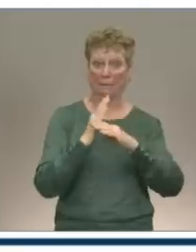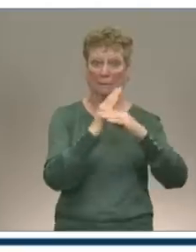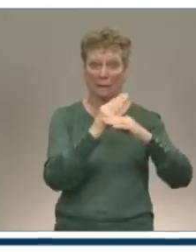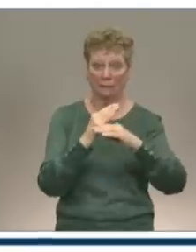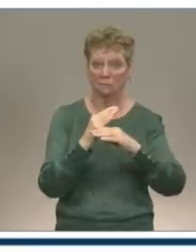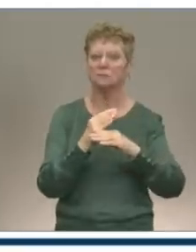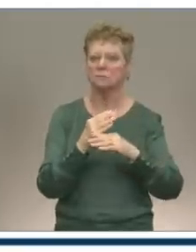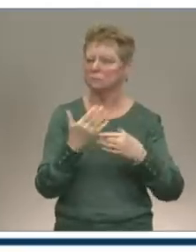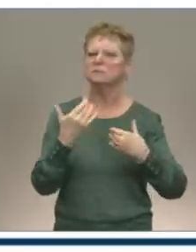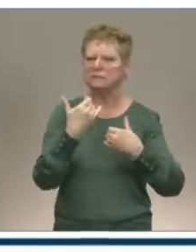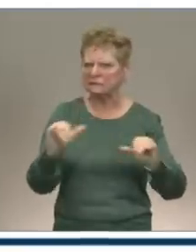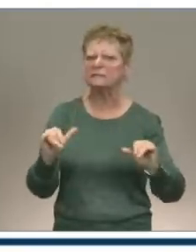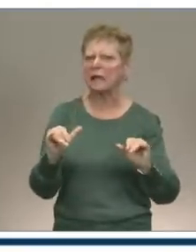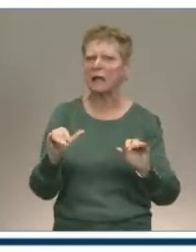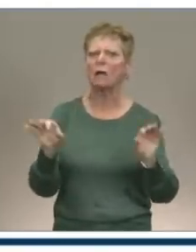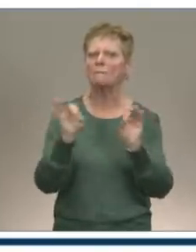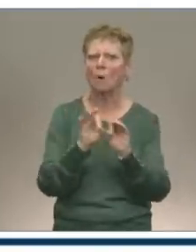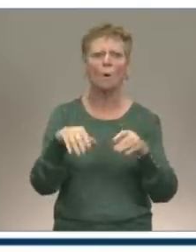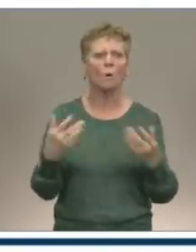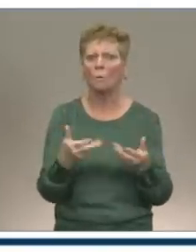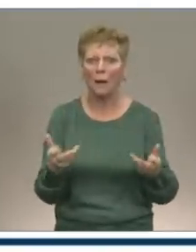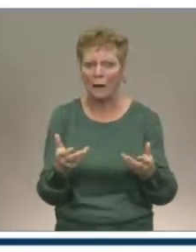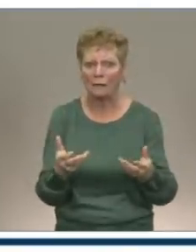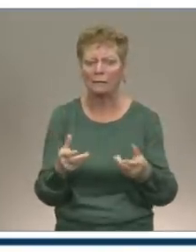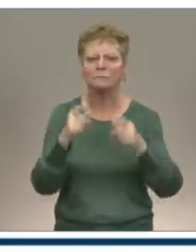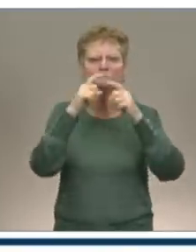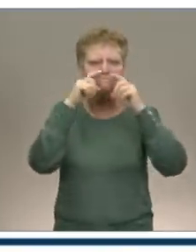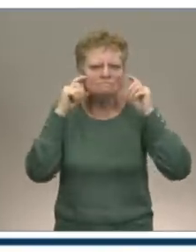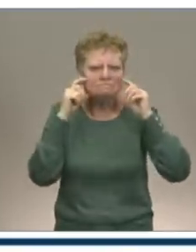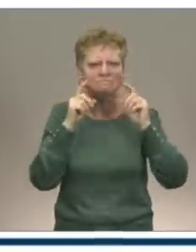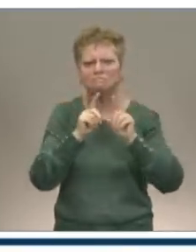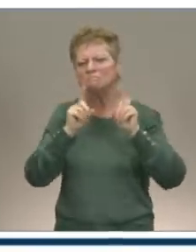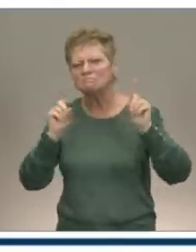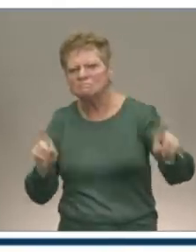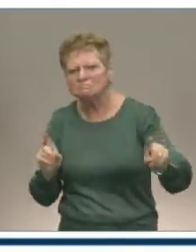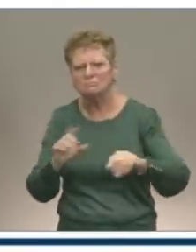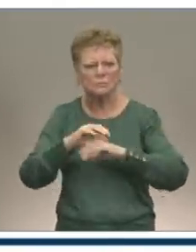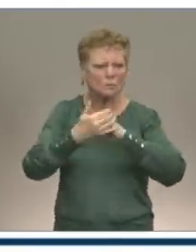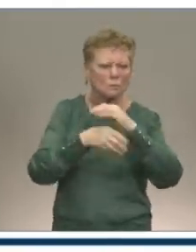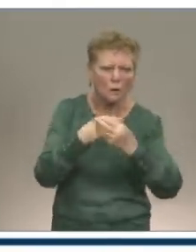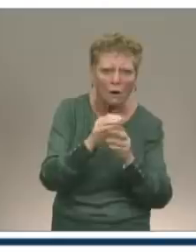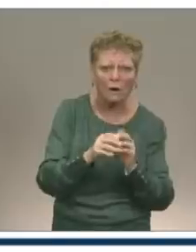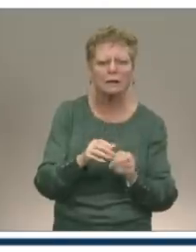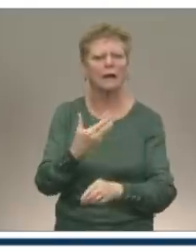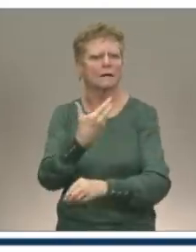public health measures and get vaccinated whether it's your first second or third dose or a booster